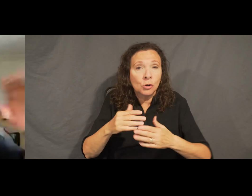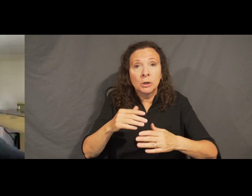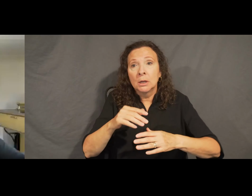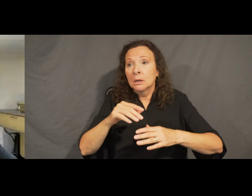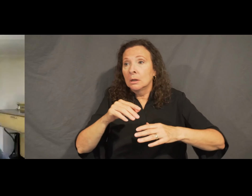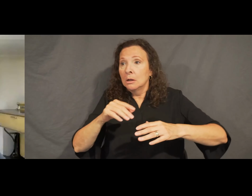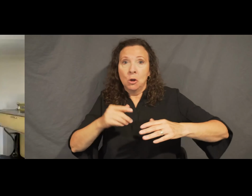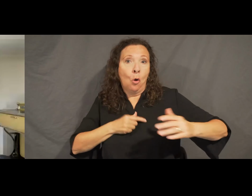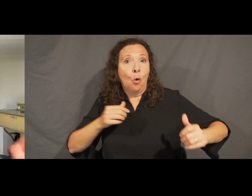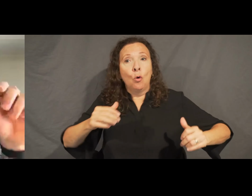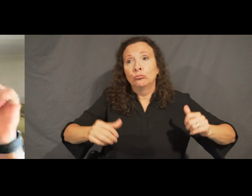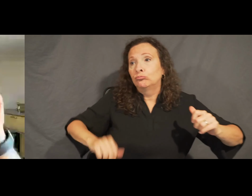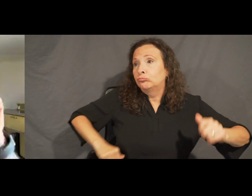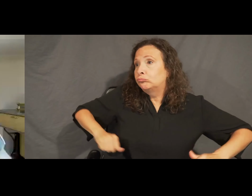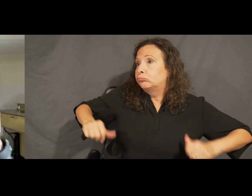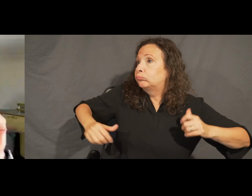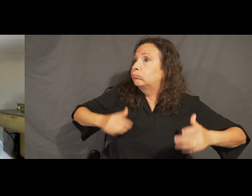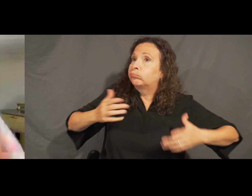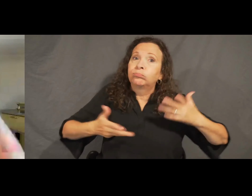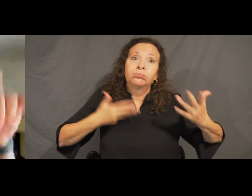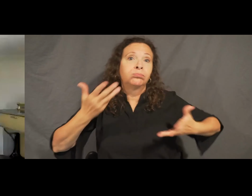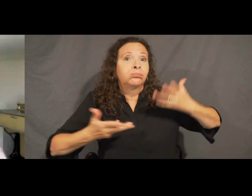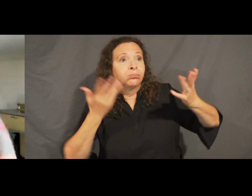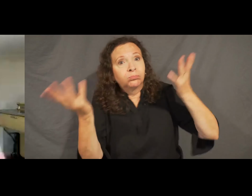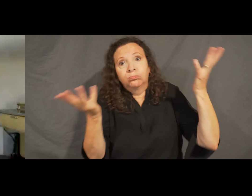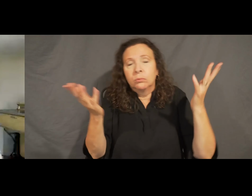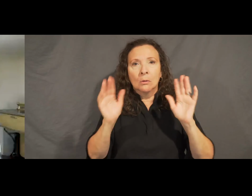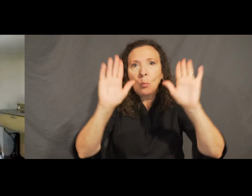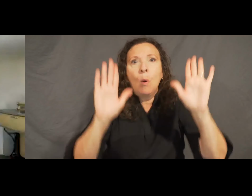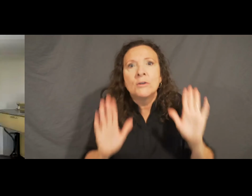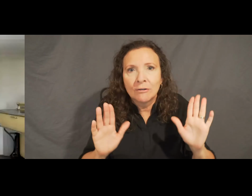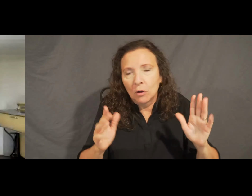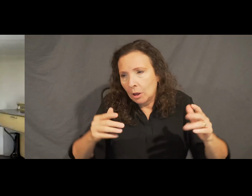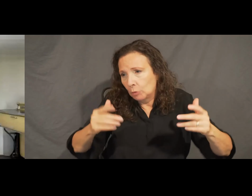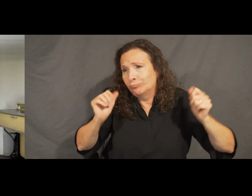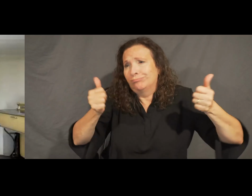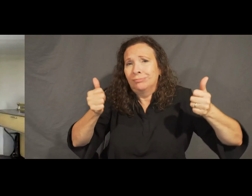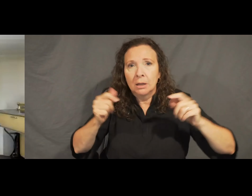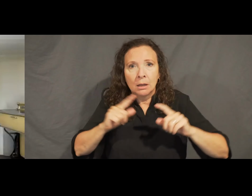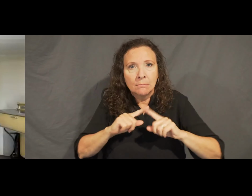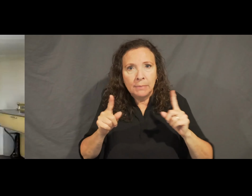Very engaging but only for those who are lucky enough to fit into their conception of what the average user is.